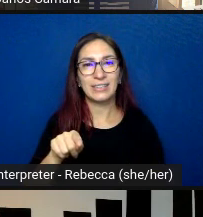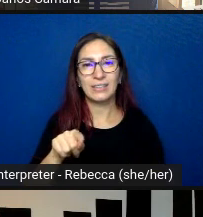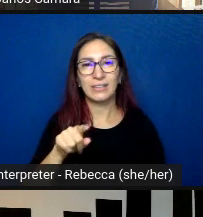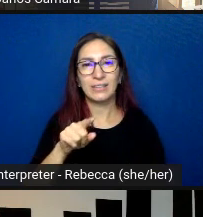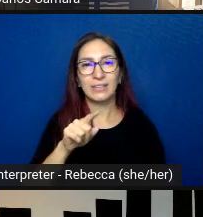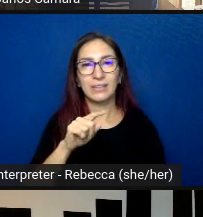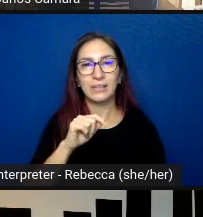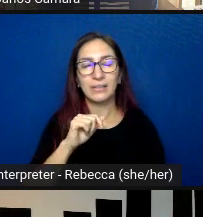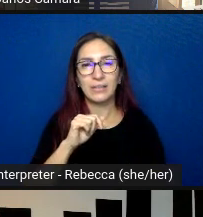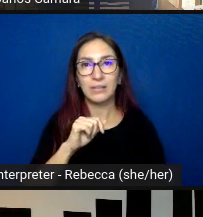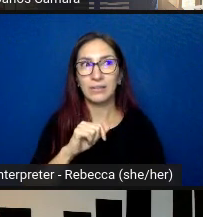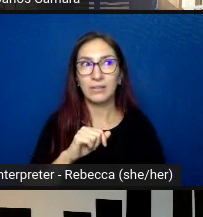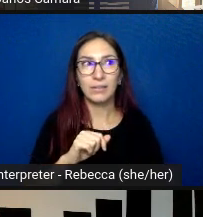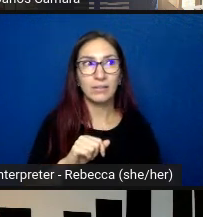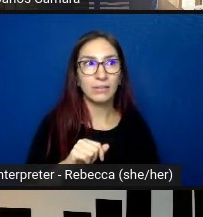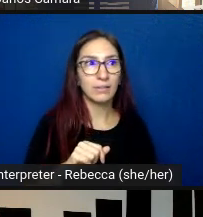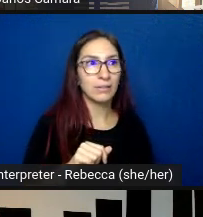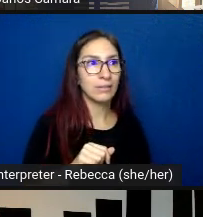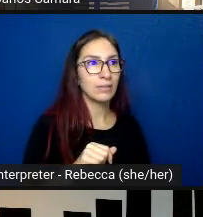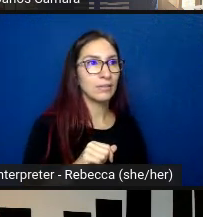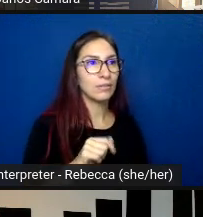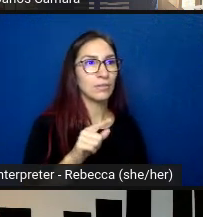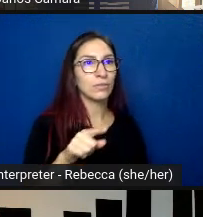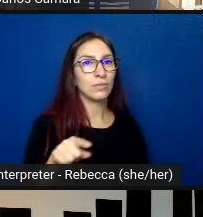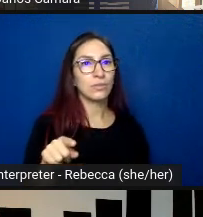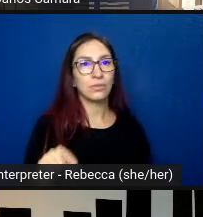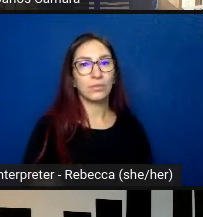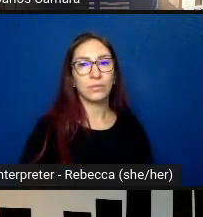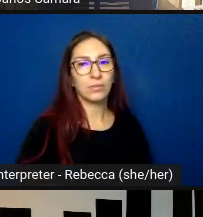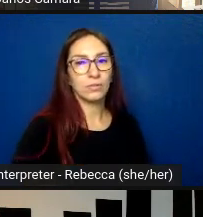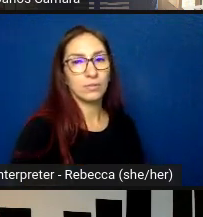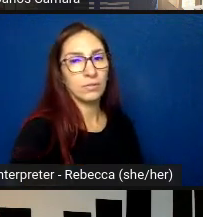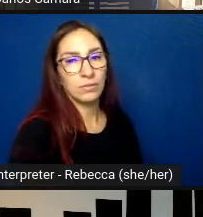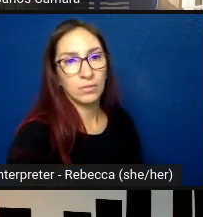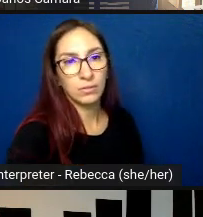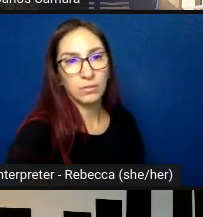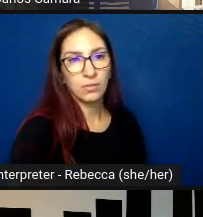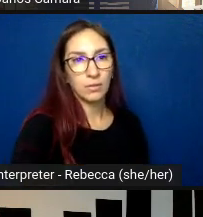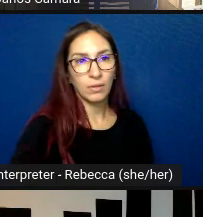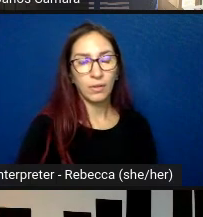It's intended just for you as a checker of the content.